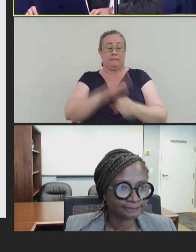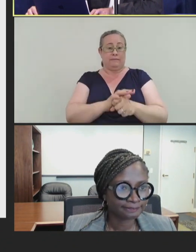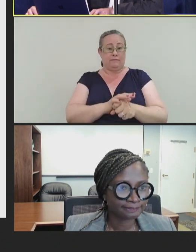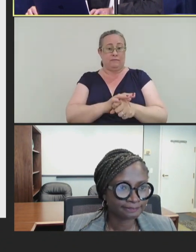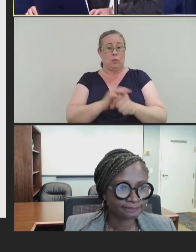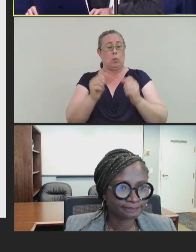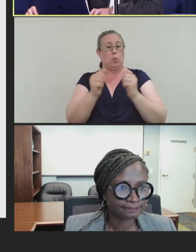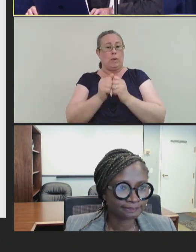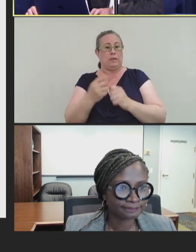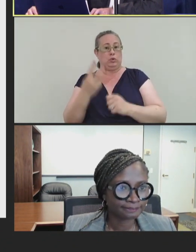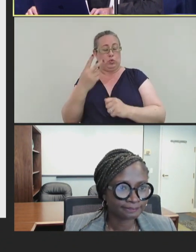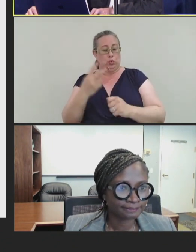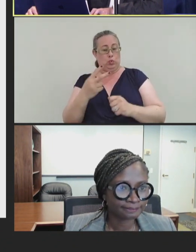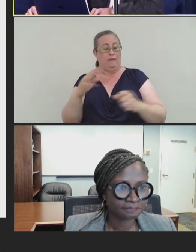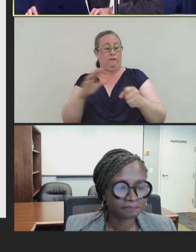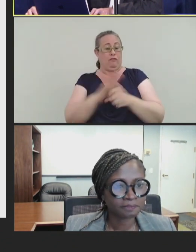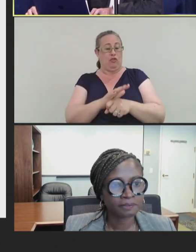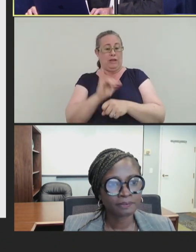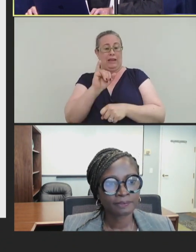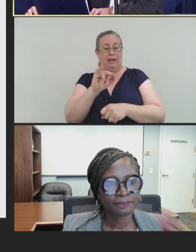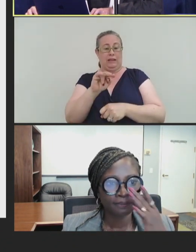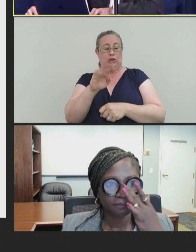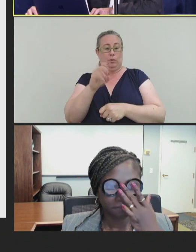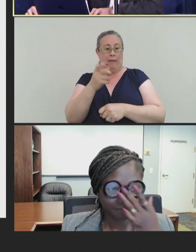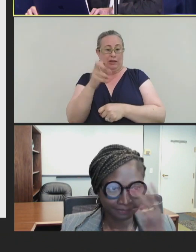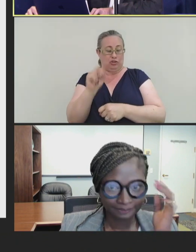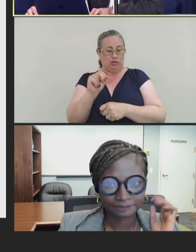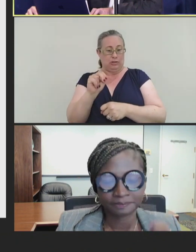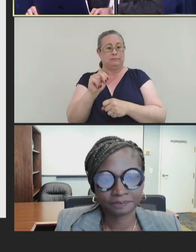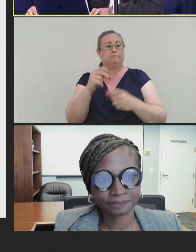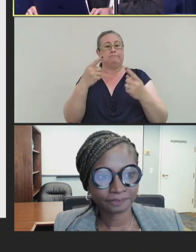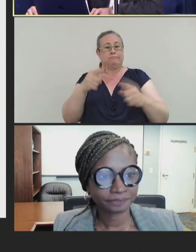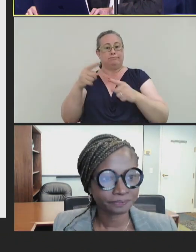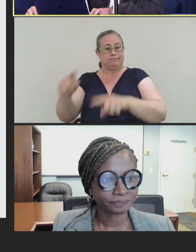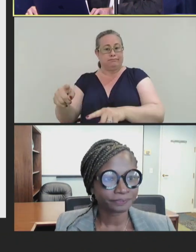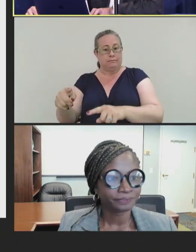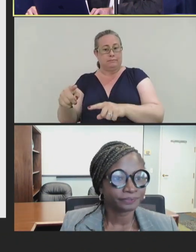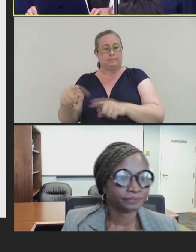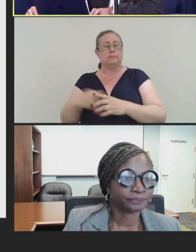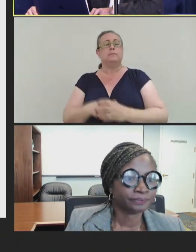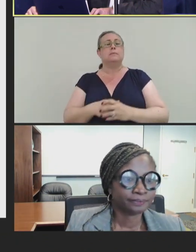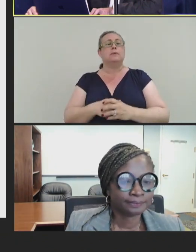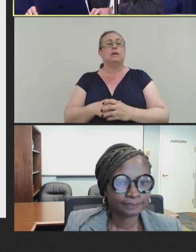full incubation periods for measles having passed without new cases. During the time,